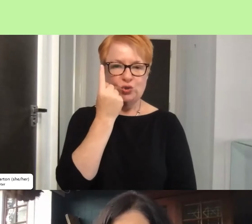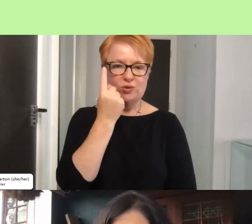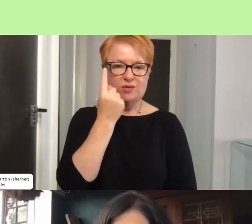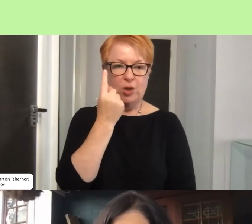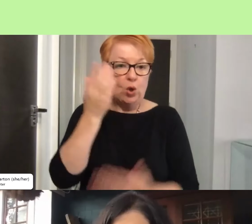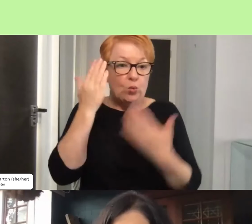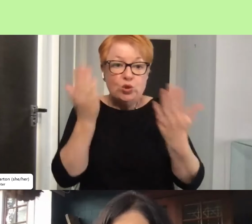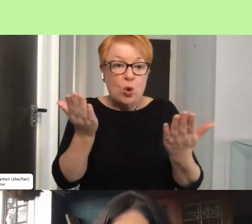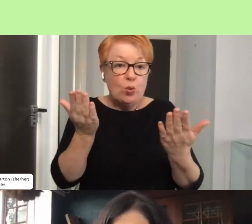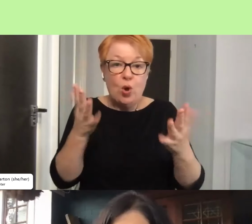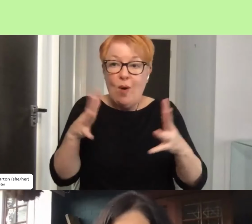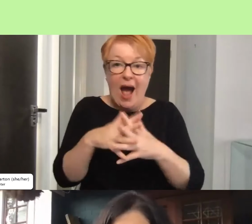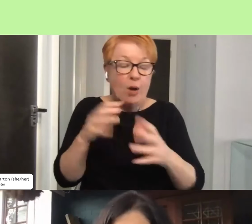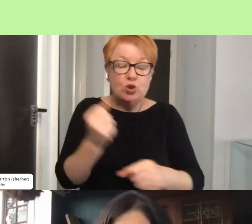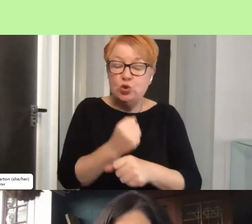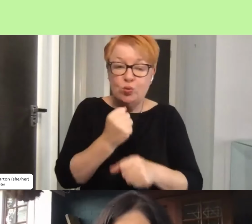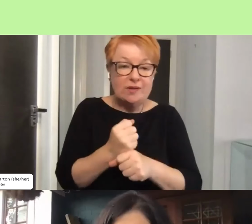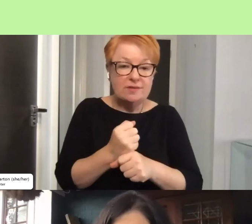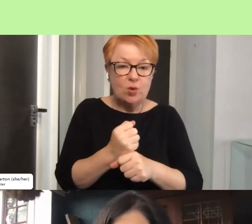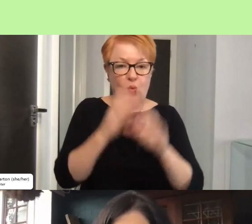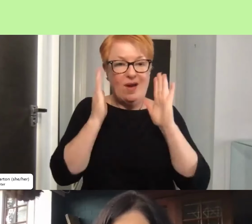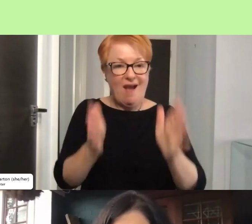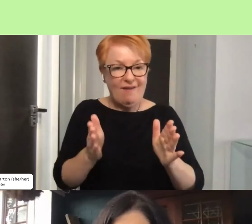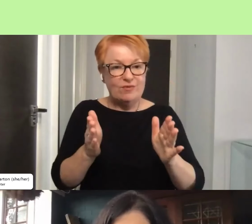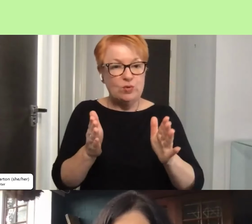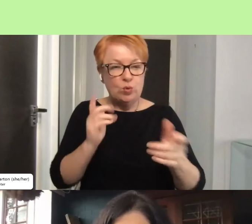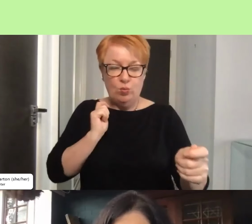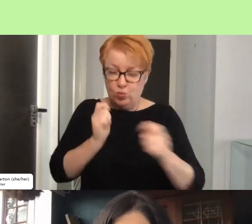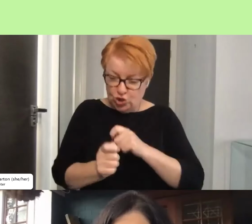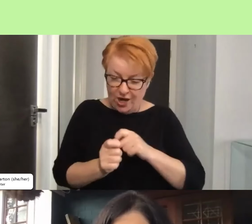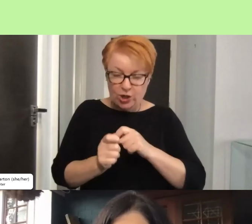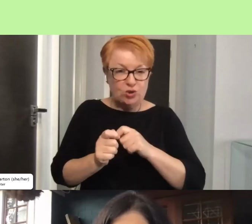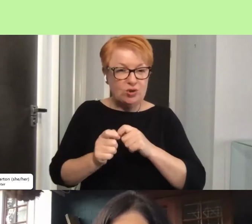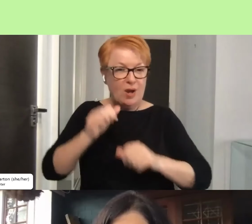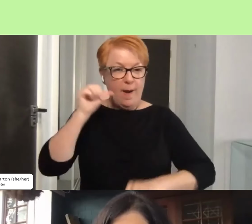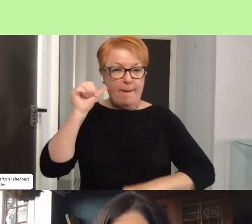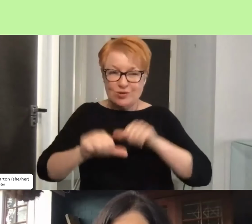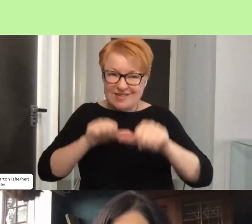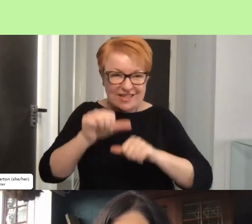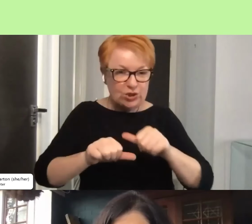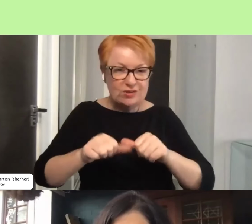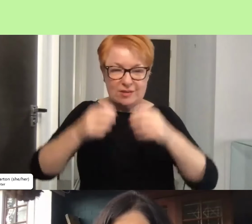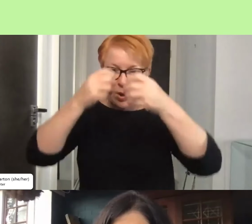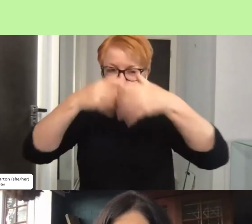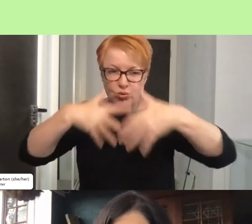how to do this, we have to change our procedures, our bureaucratic structures, our way of speaking,